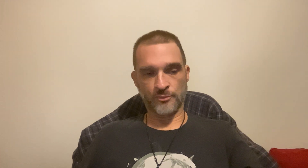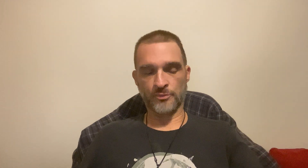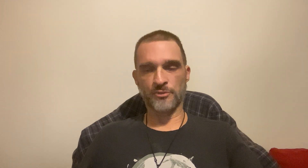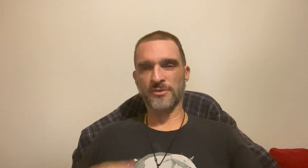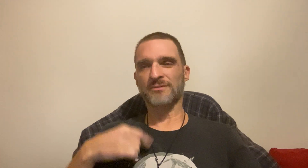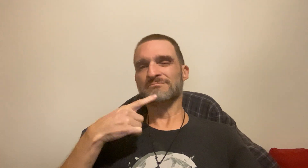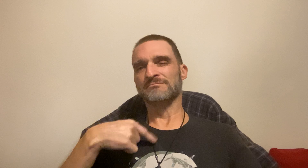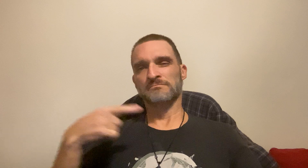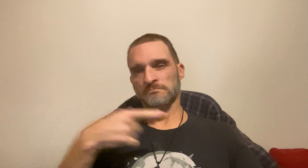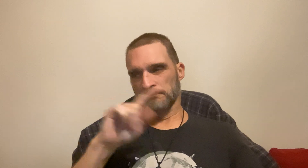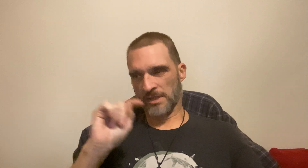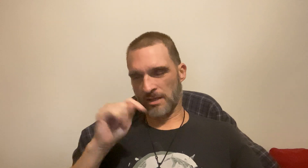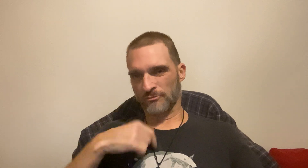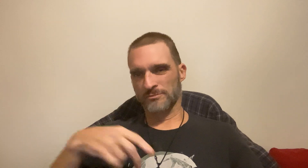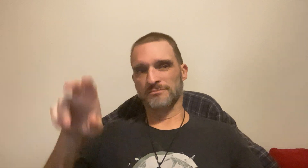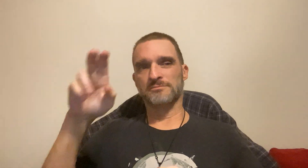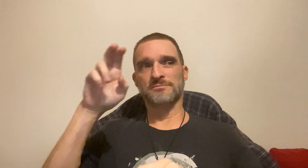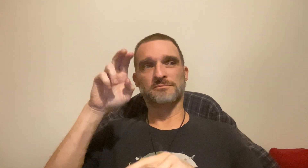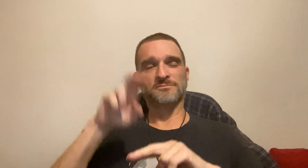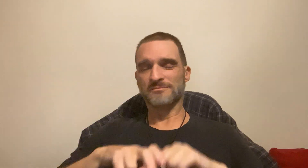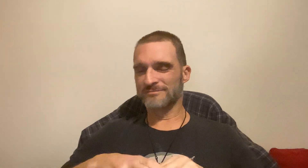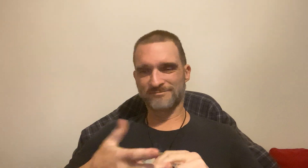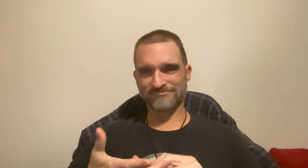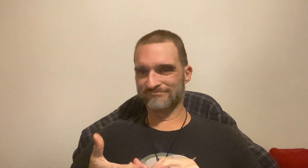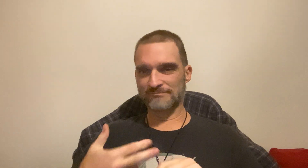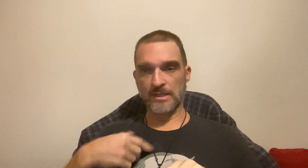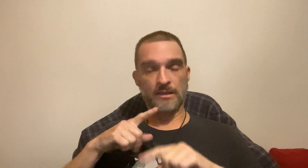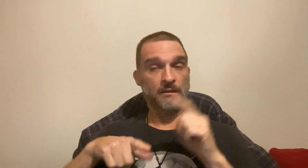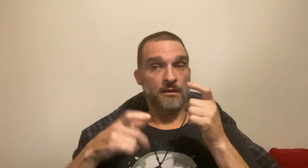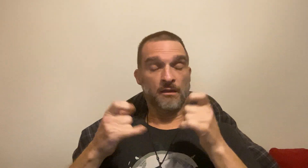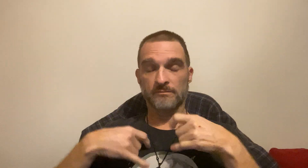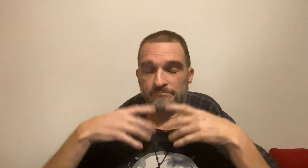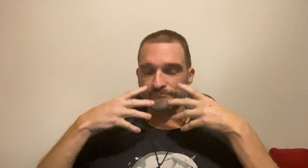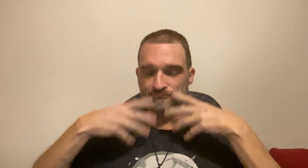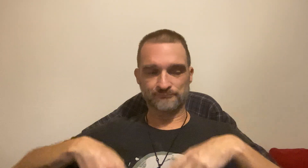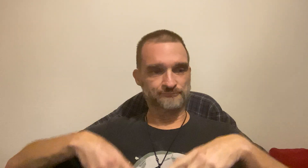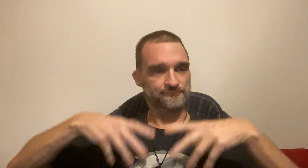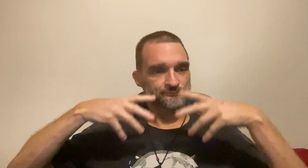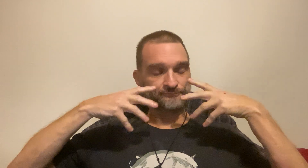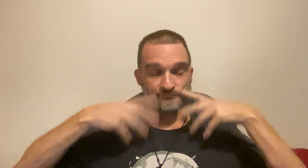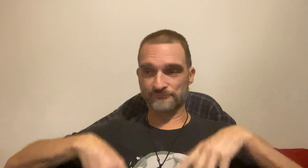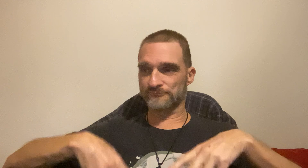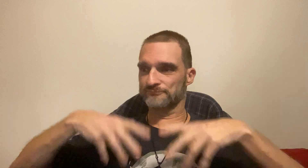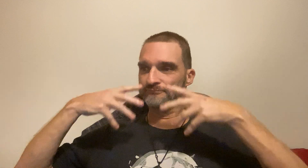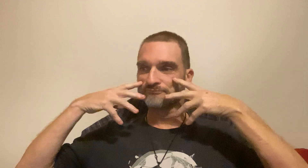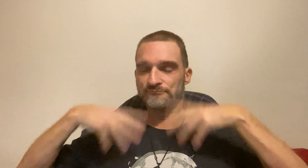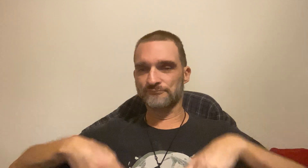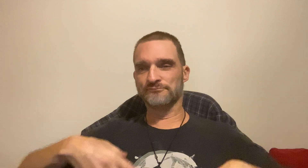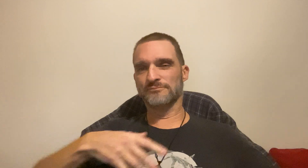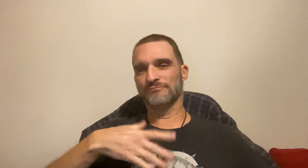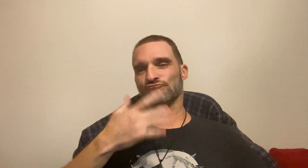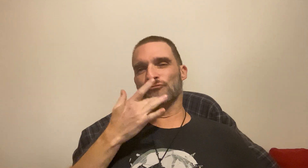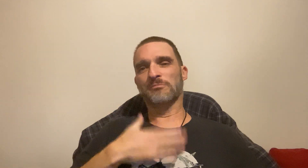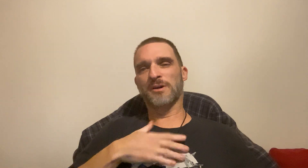*whew* I had to excuse myself to go to the bathroom. I sat on the toilet and I couldn't handle it. I started bursting in tears.